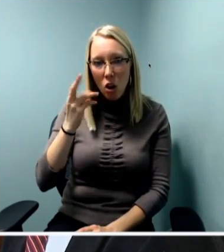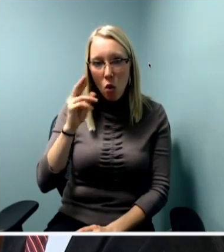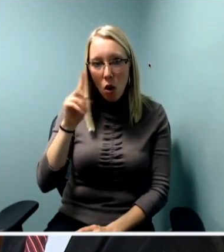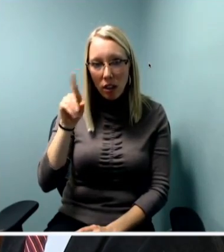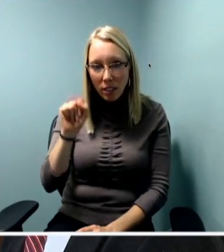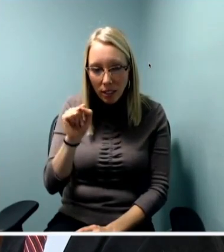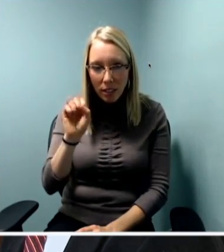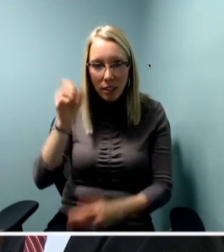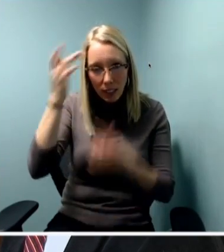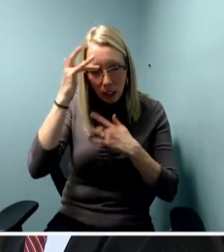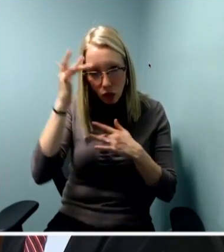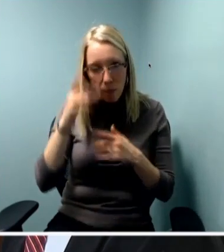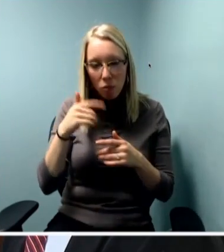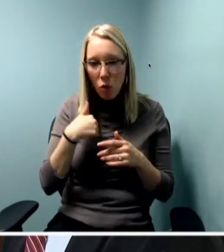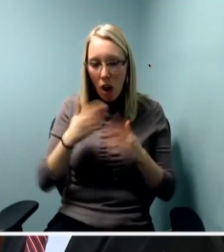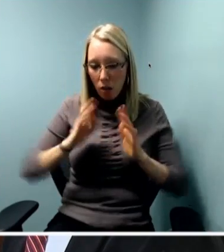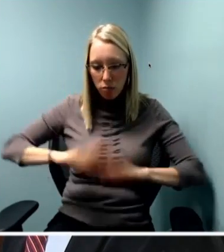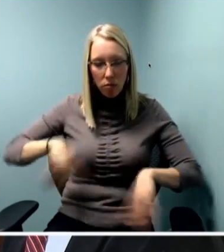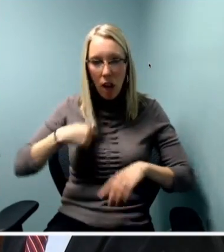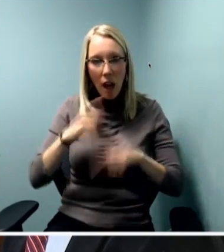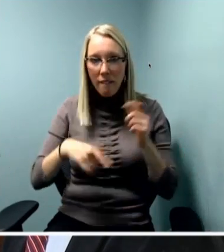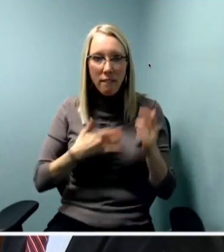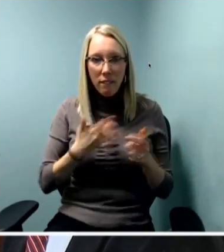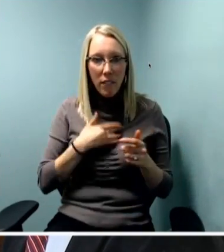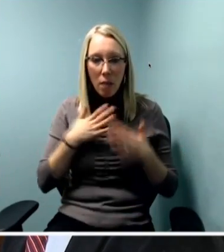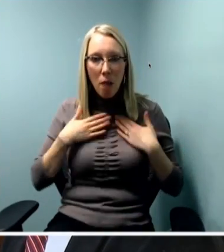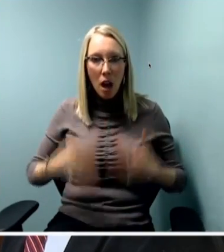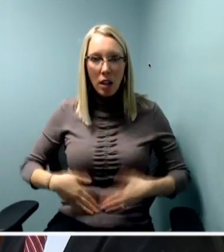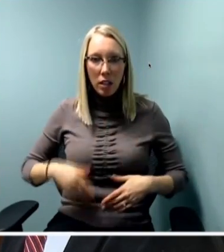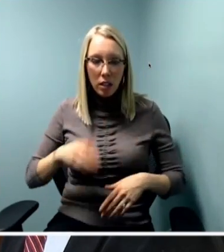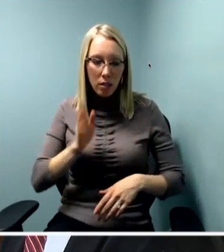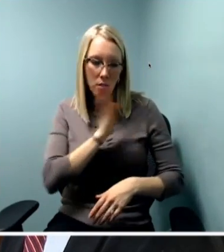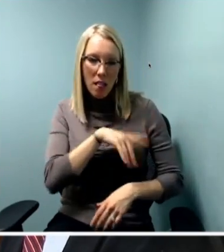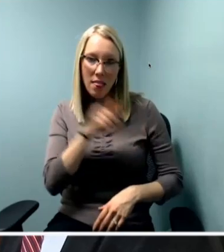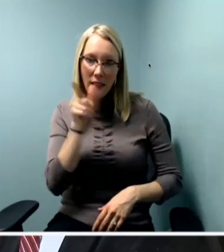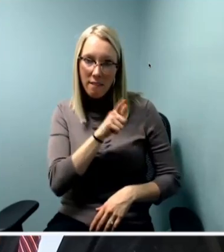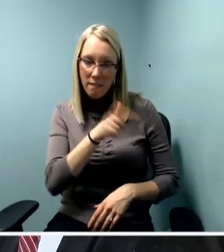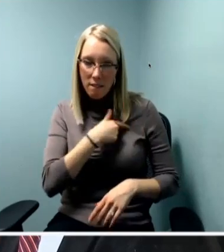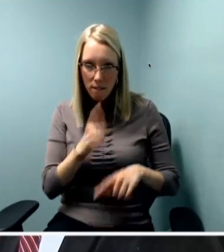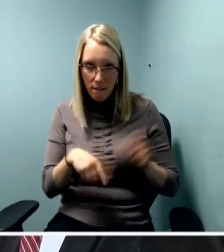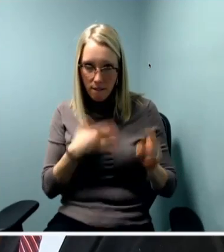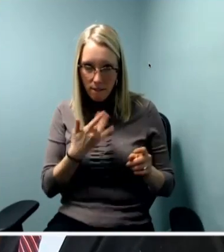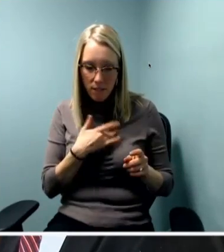and I've lost [location] in the left side of my body. So, many people that have this particular syndrome